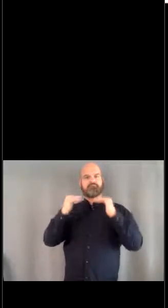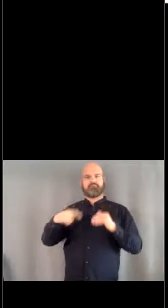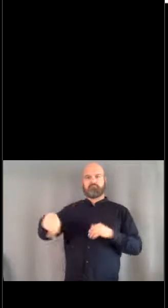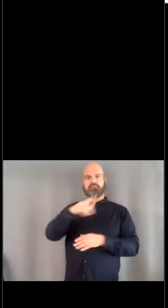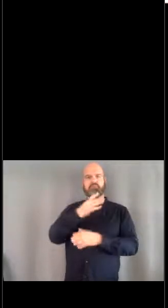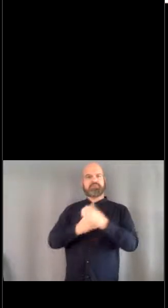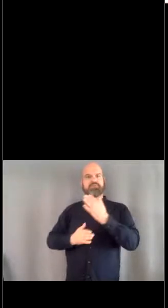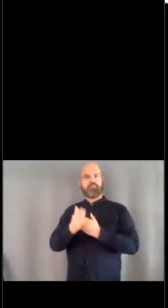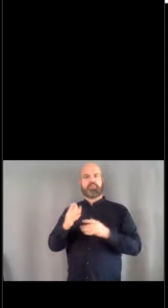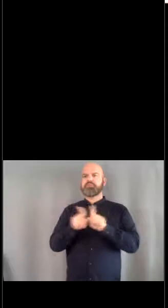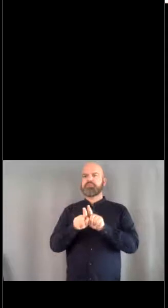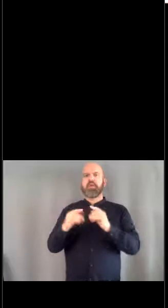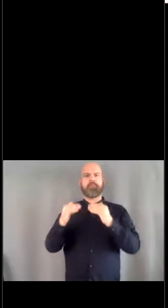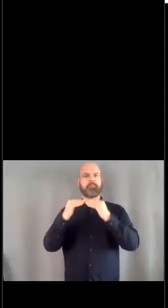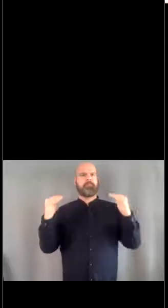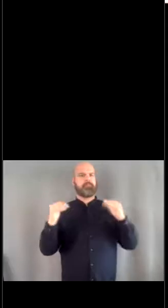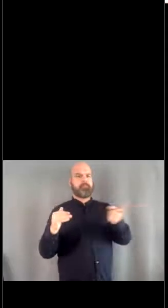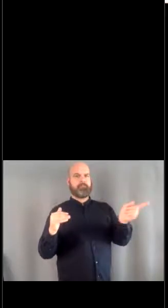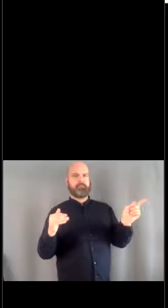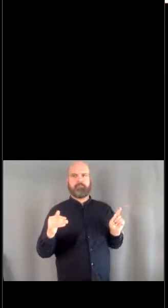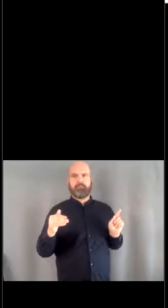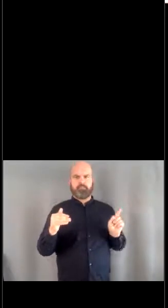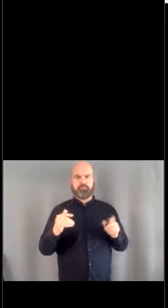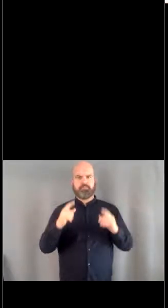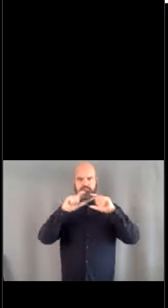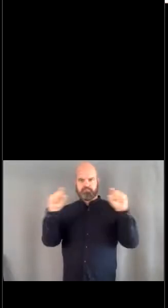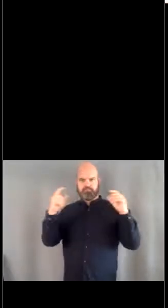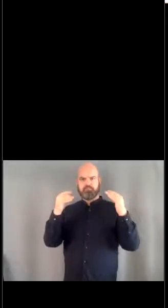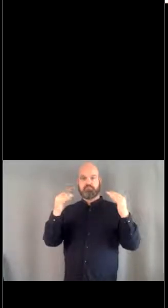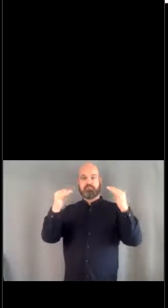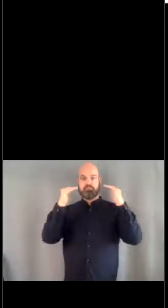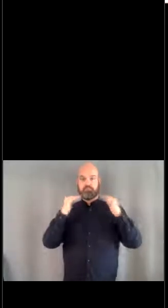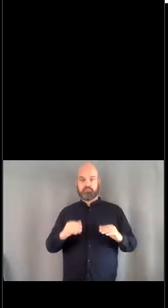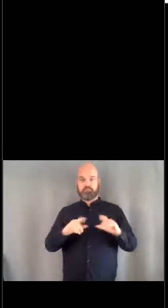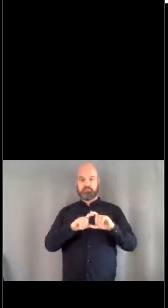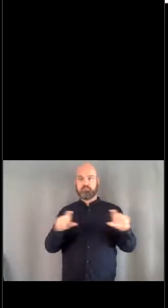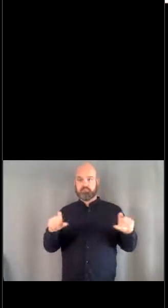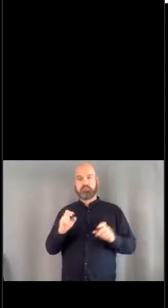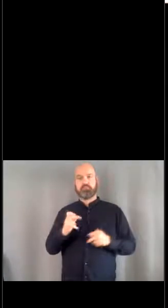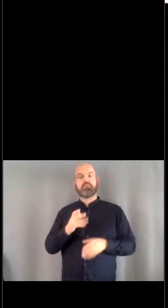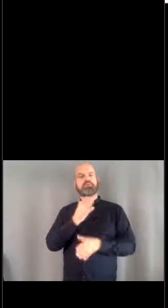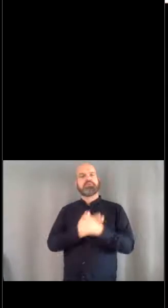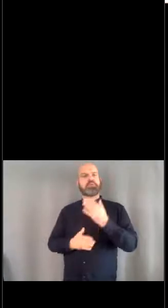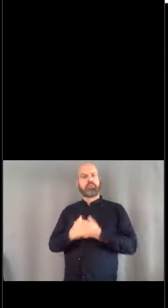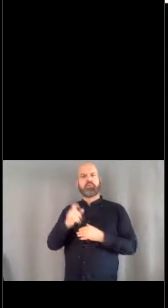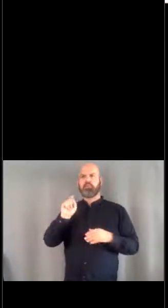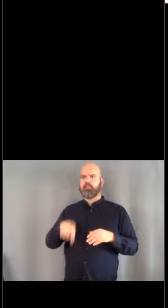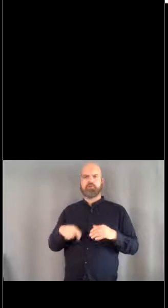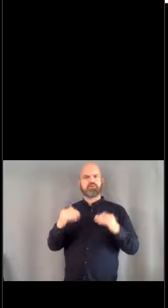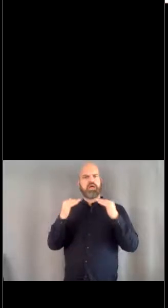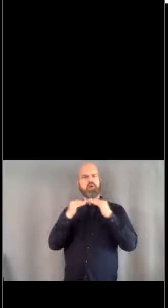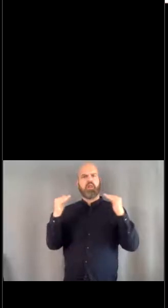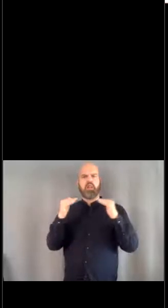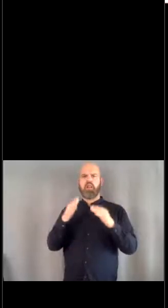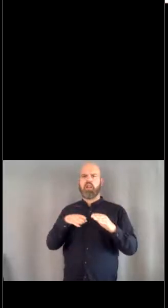Also to ensure persons with disabilities have equal access to all social protection schemes and programmes.